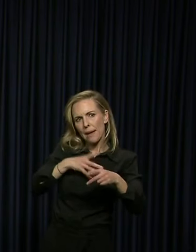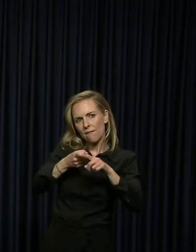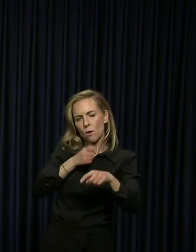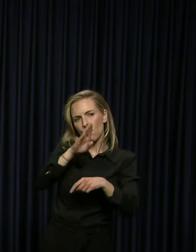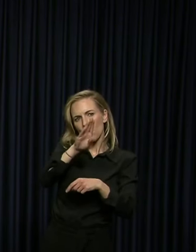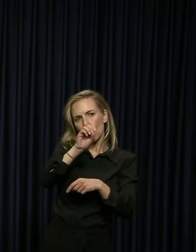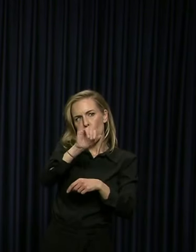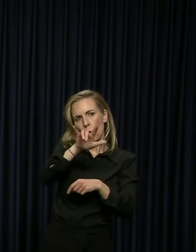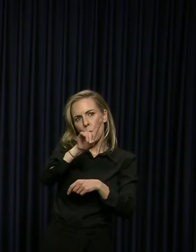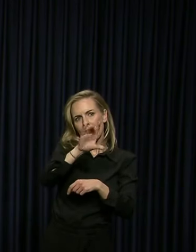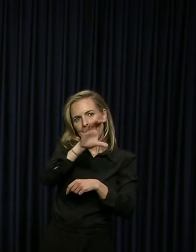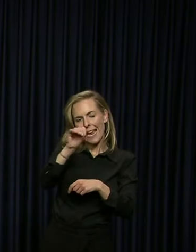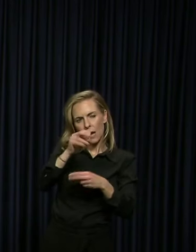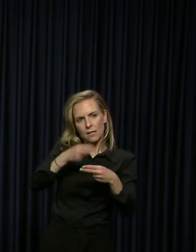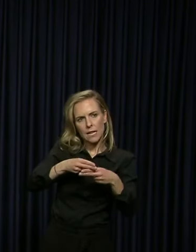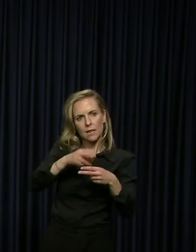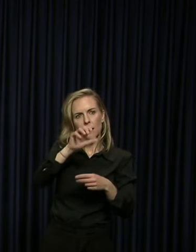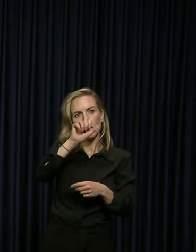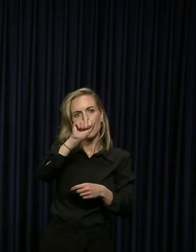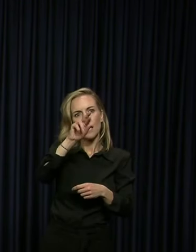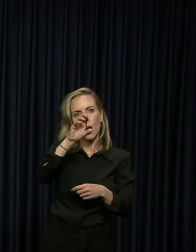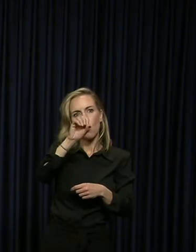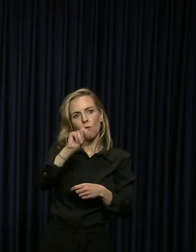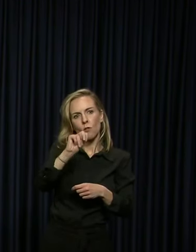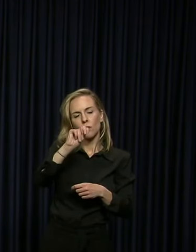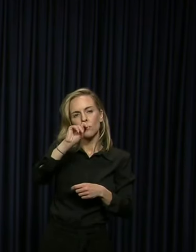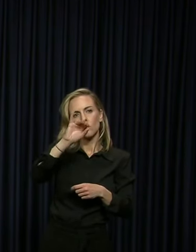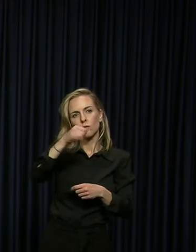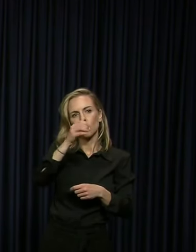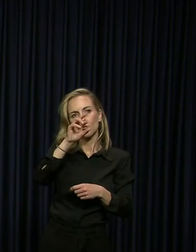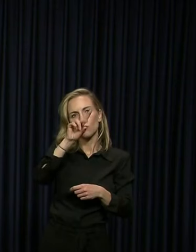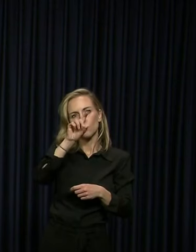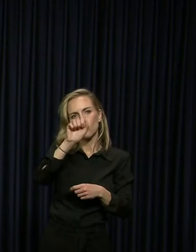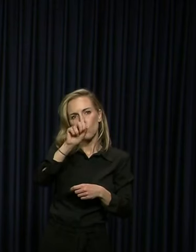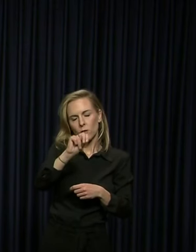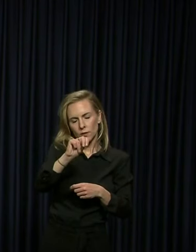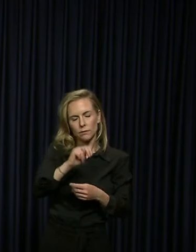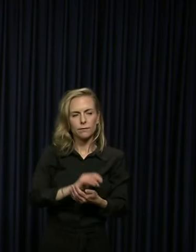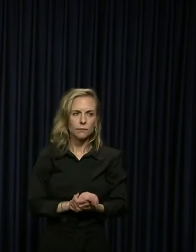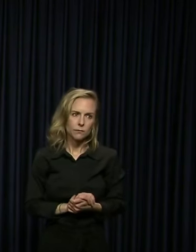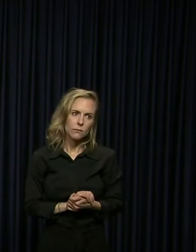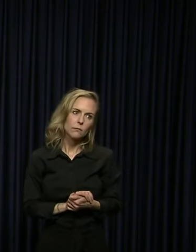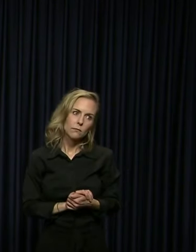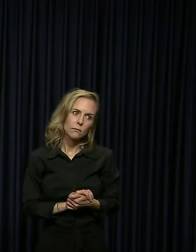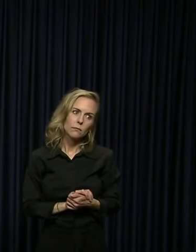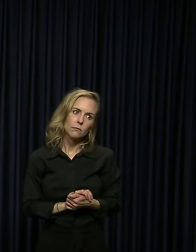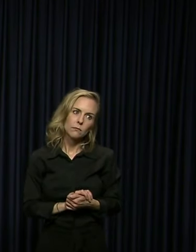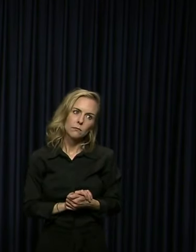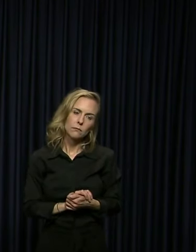FLEXIBILITY THERE, AND WE'RE GOING TO MAKE THAT AS EASY AND